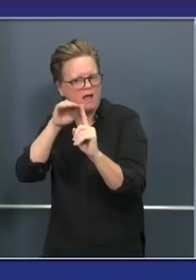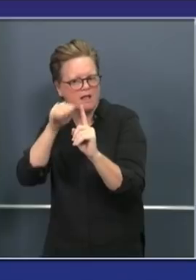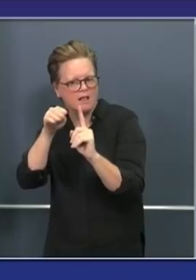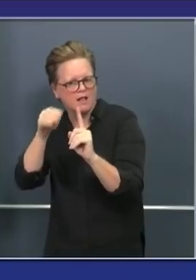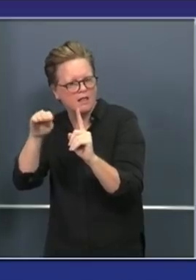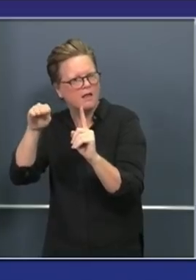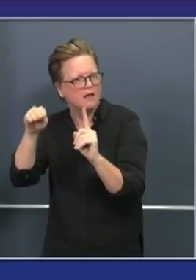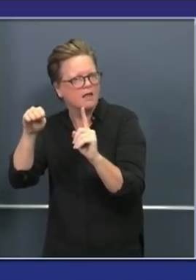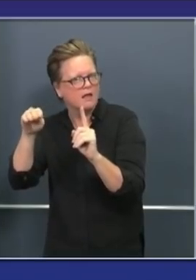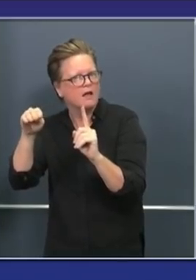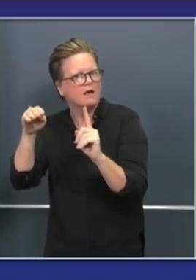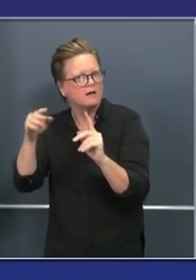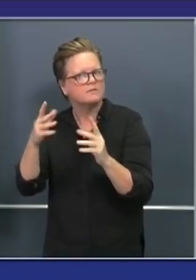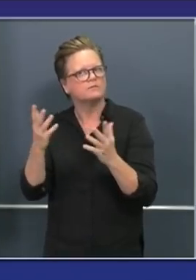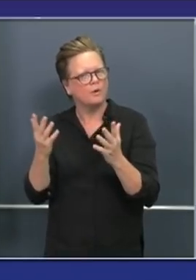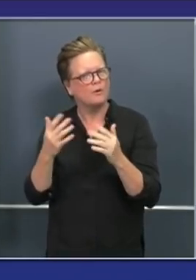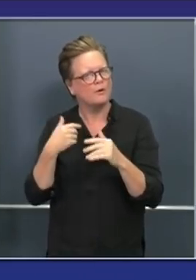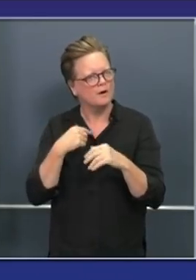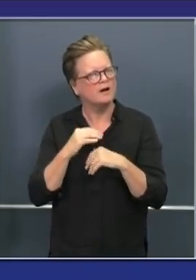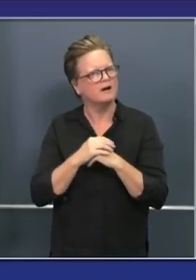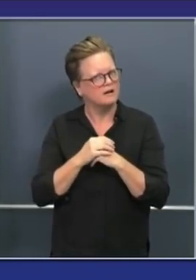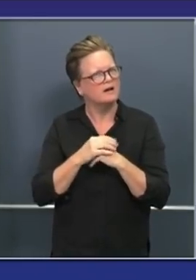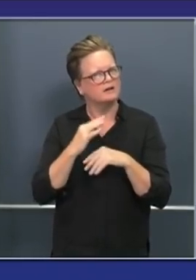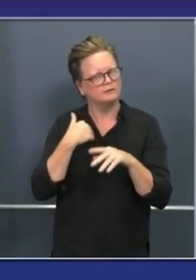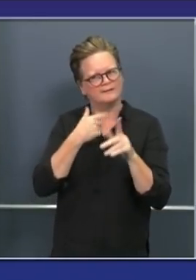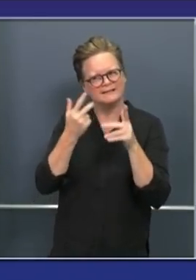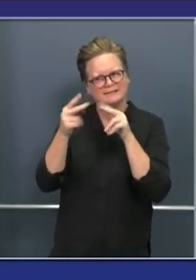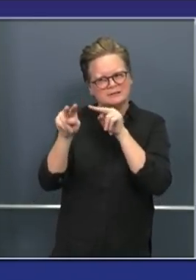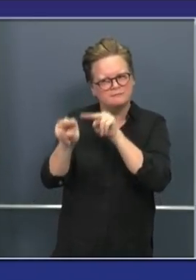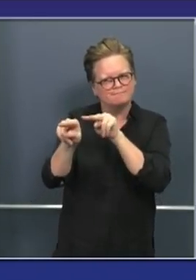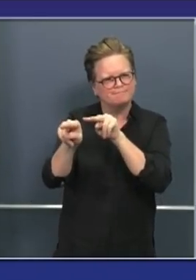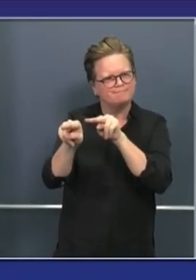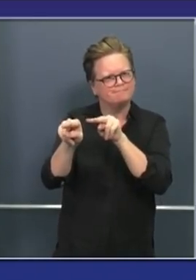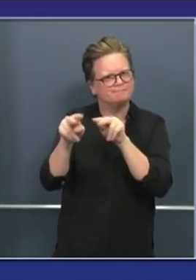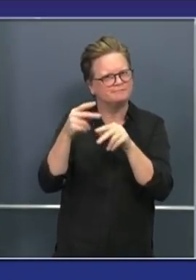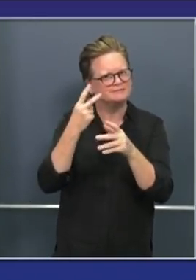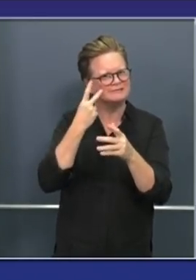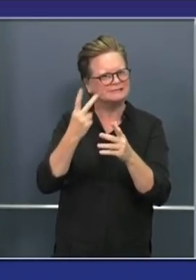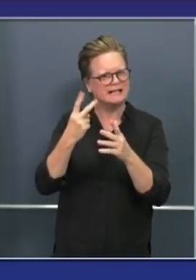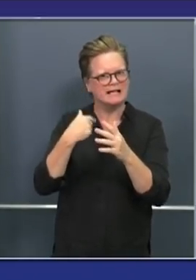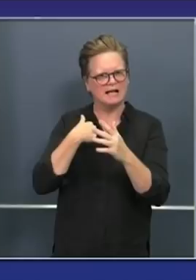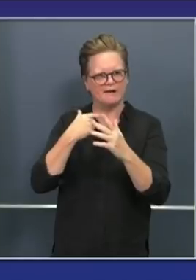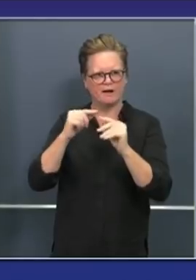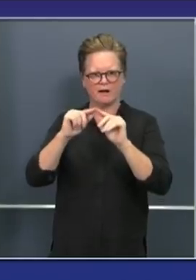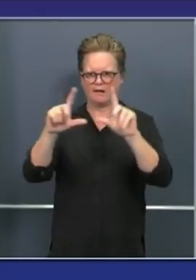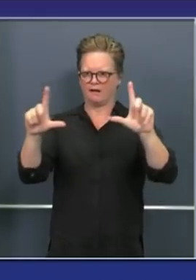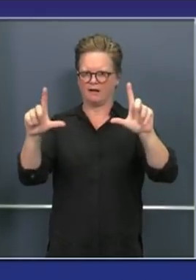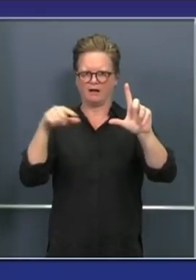THE DAY BEFORE, BY ROUGHLY 3%. SO A TREND LINE OVER 14-DAY PERIOD THAT IS HOLDING STABLE